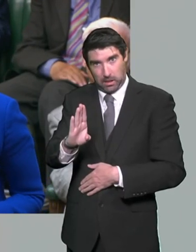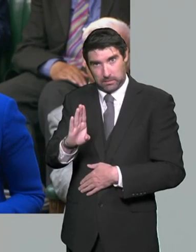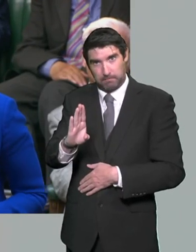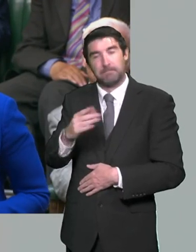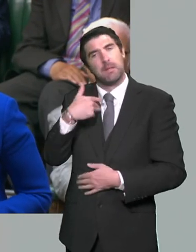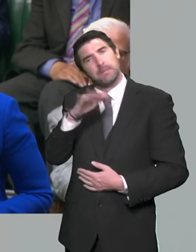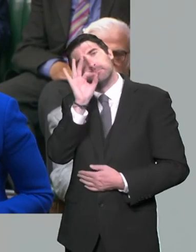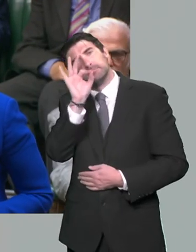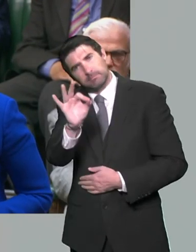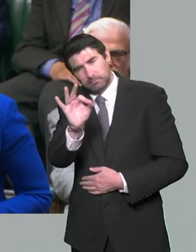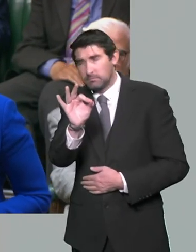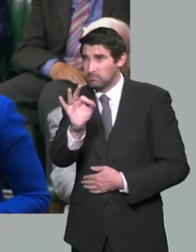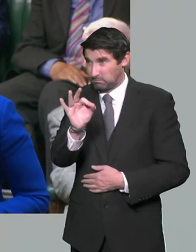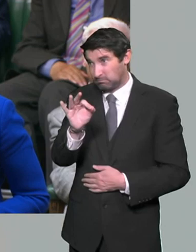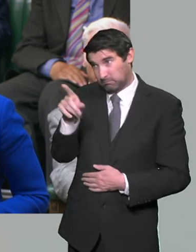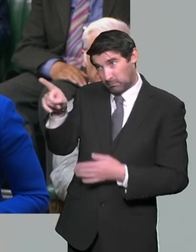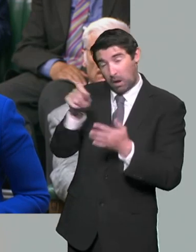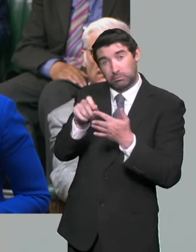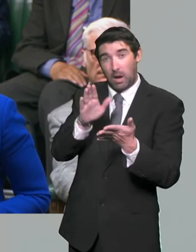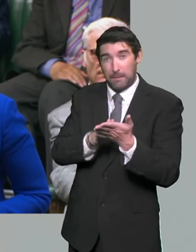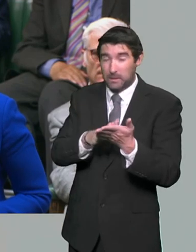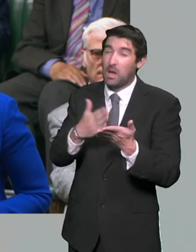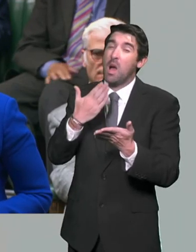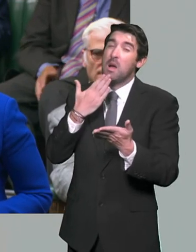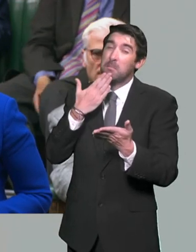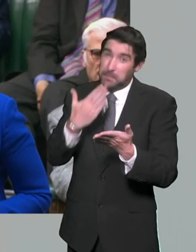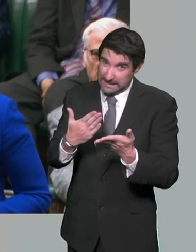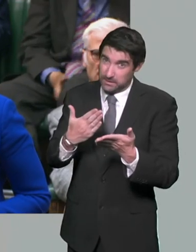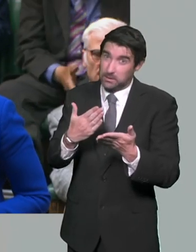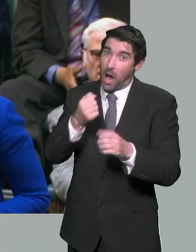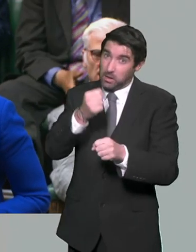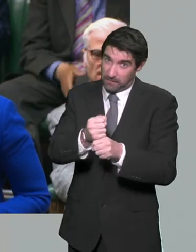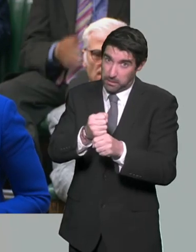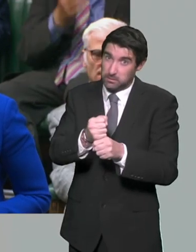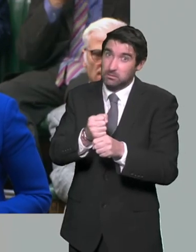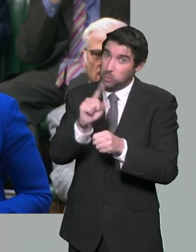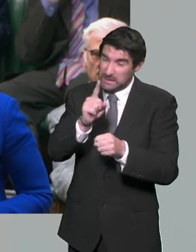Will my right hon. Friend ensure that the Government make this case a diplomatic priority, and that they